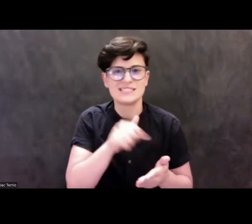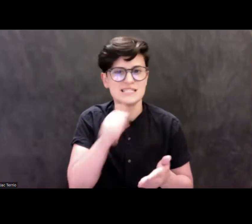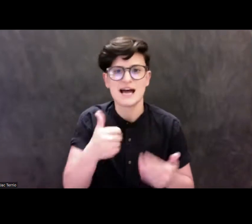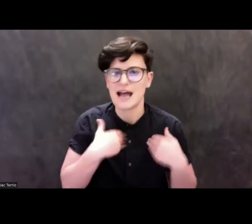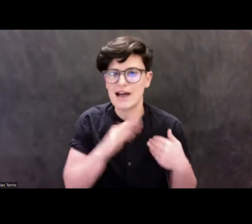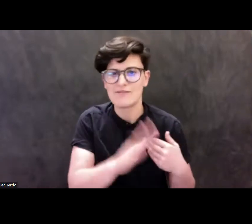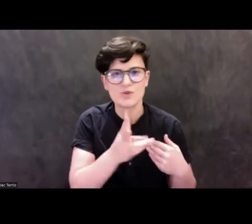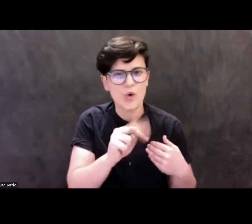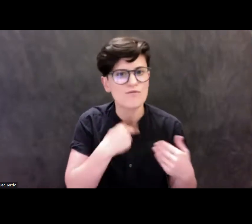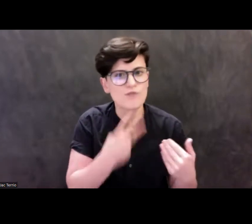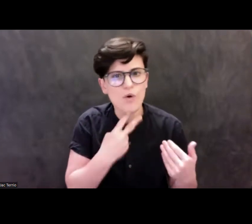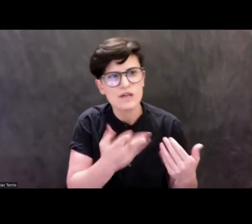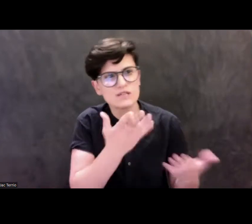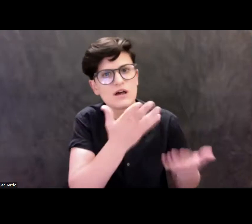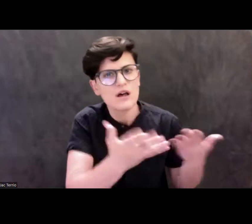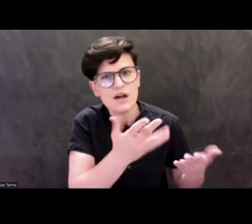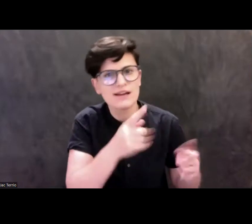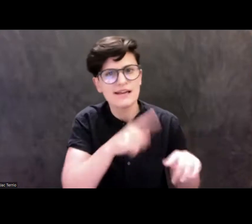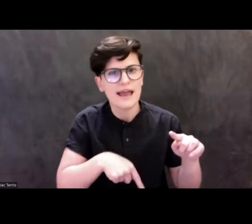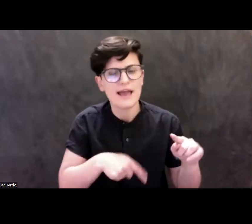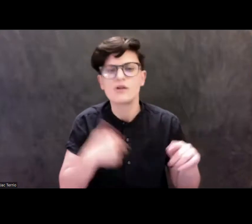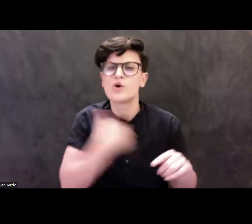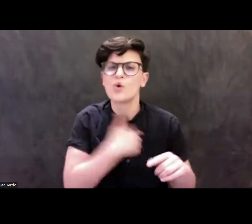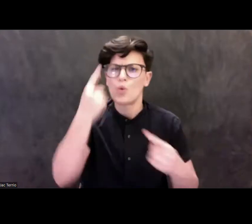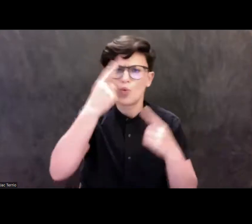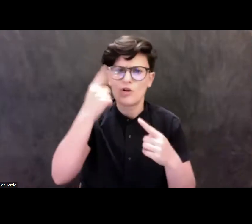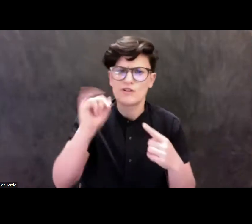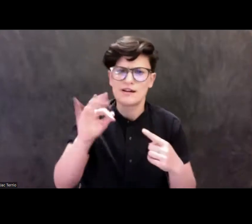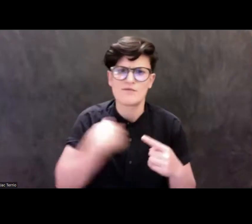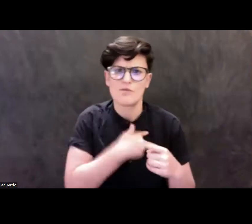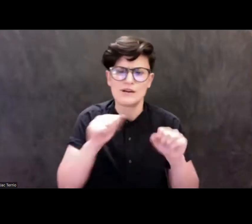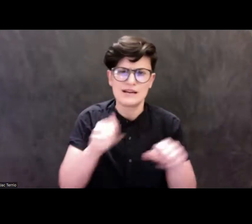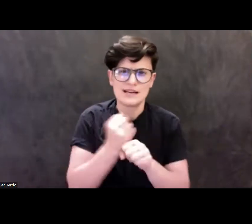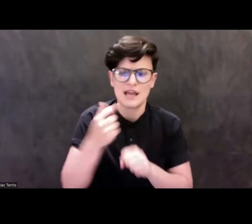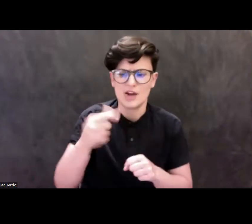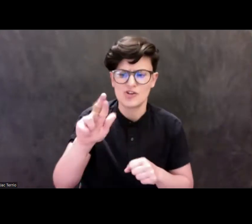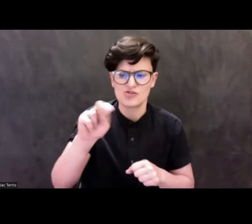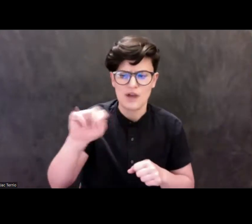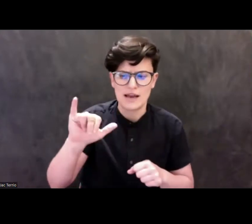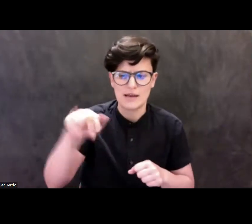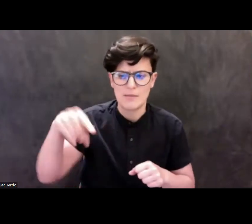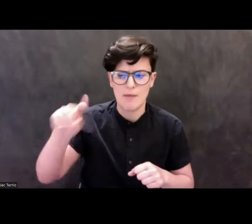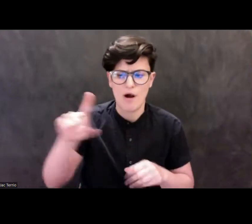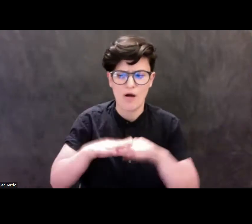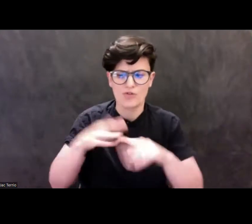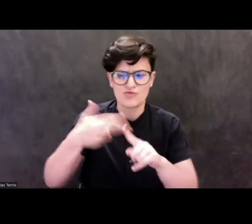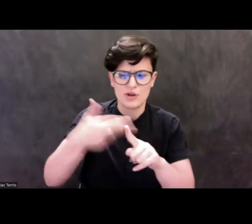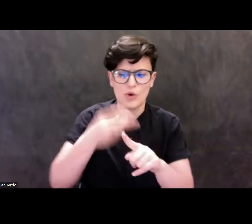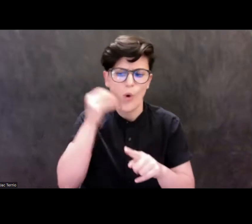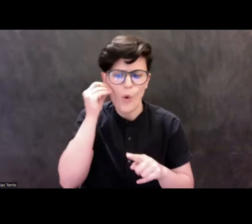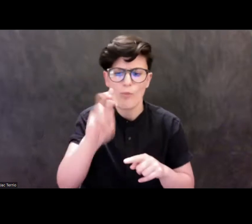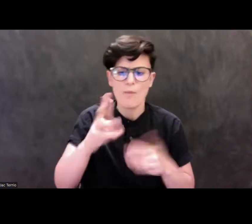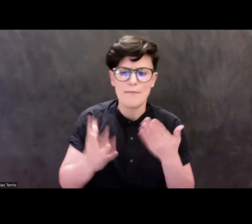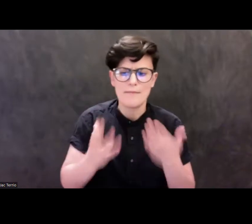We are wondering if we can construct a grainy pod on our rental home or maybe our own home.